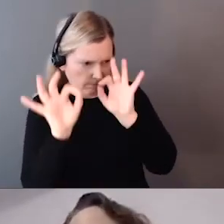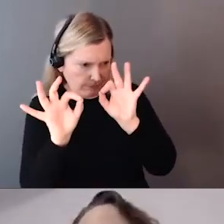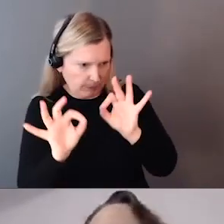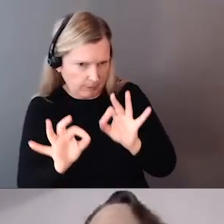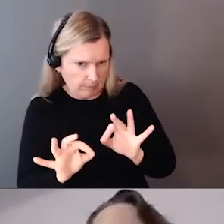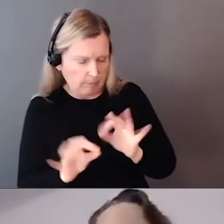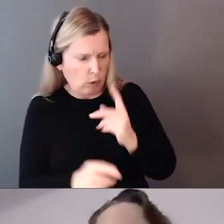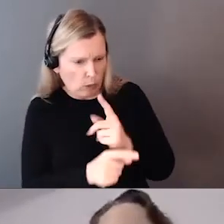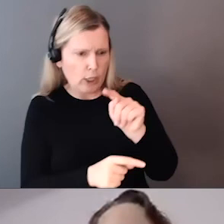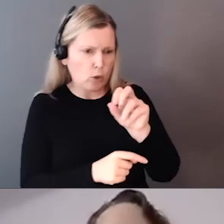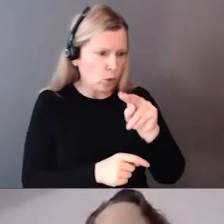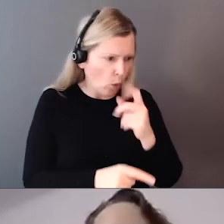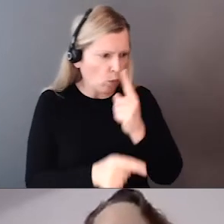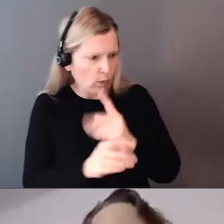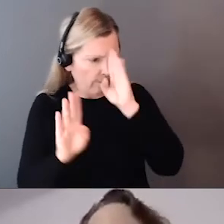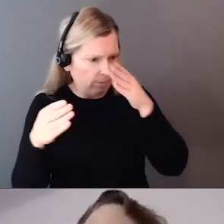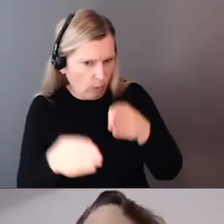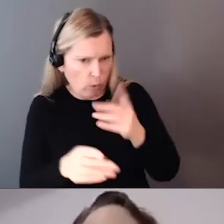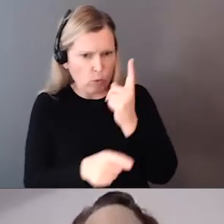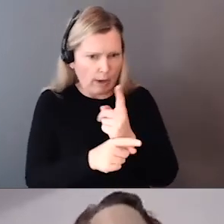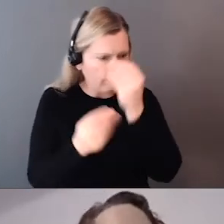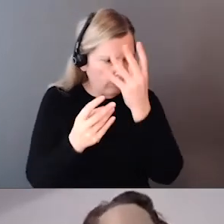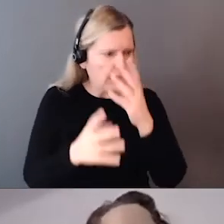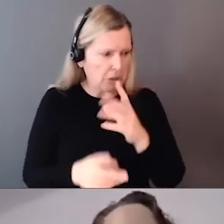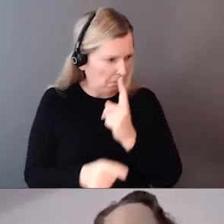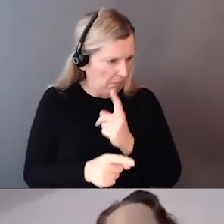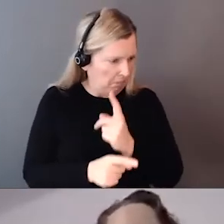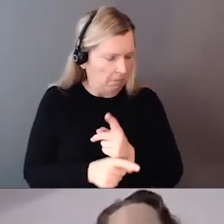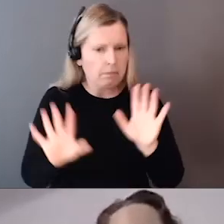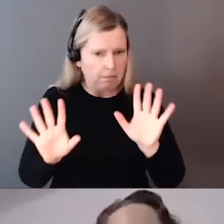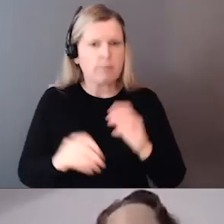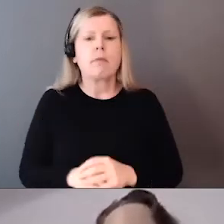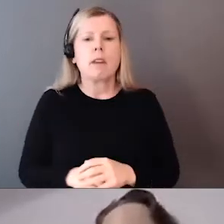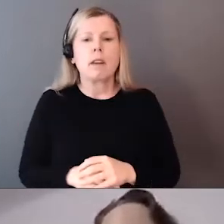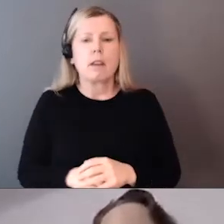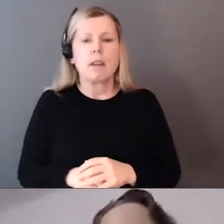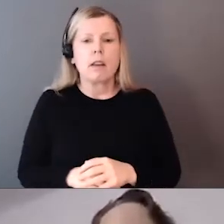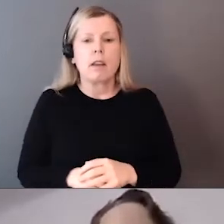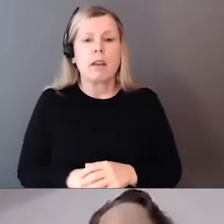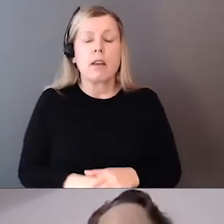the right focus on the right content. The idea is that this guide is something that can be used by